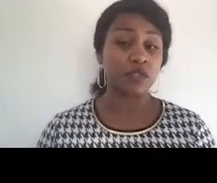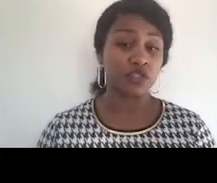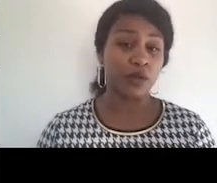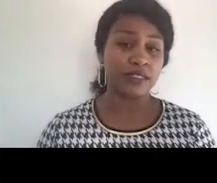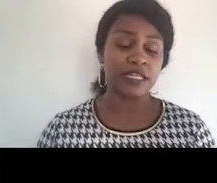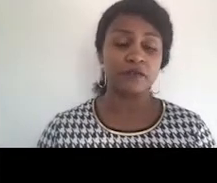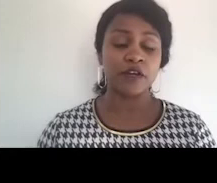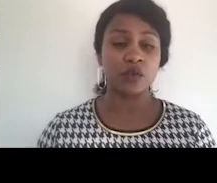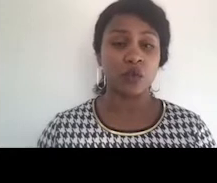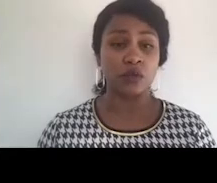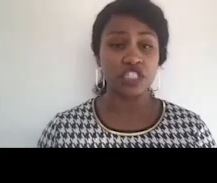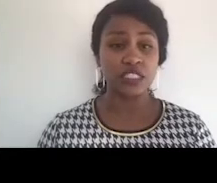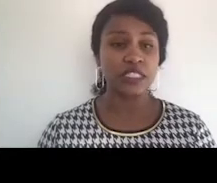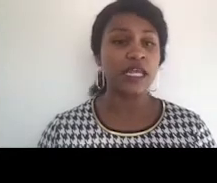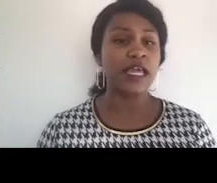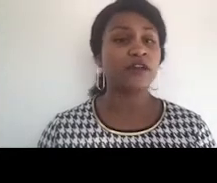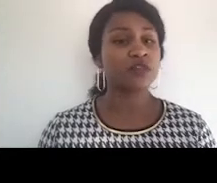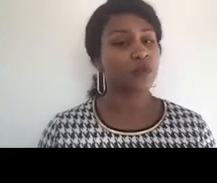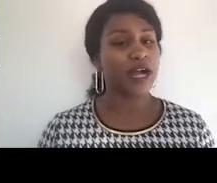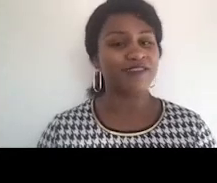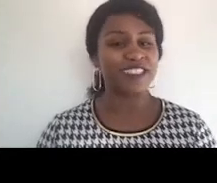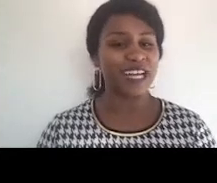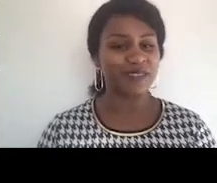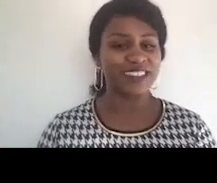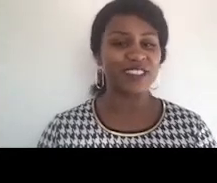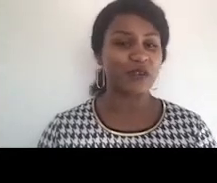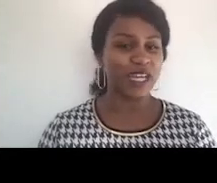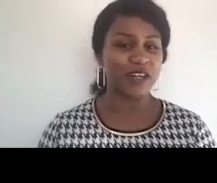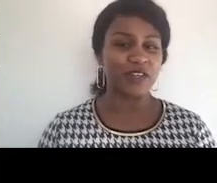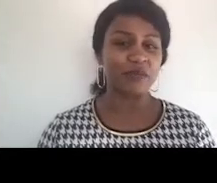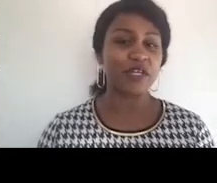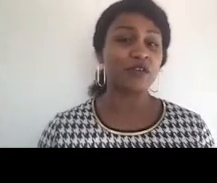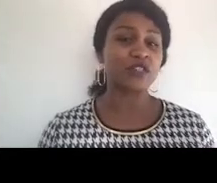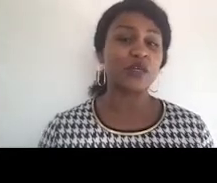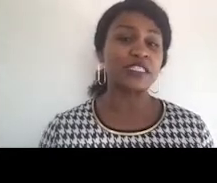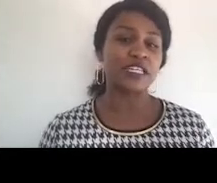the US, Denver and Washington and also will have the tap dancer from Calgary bringing over 20 years